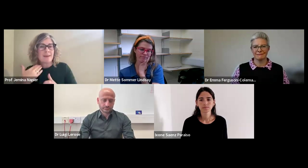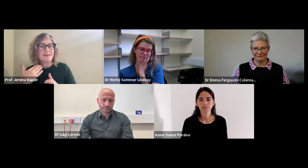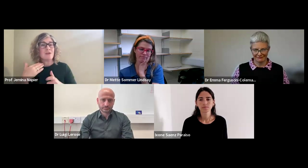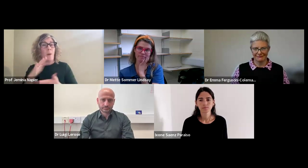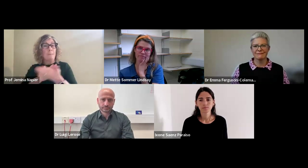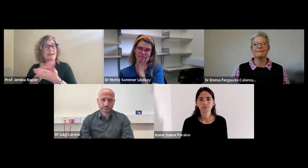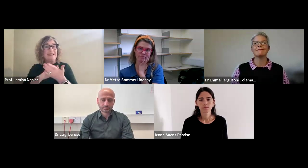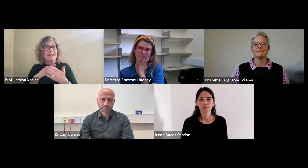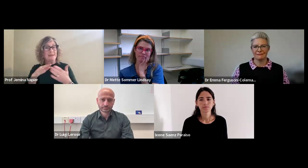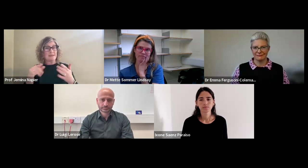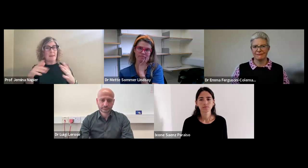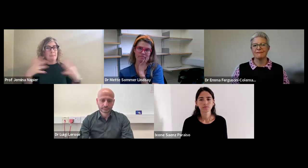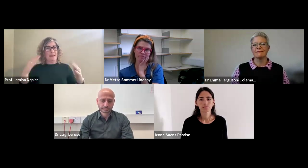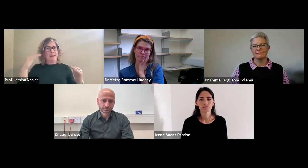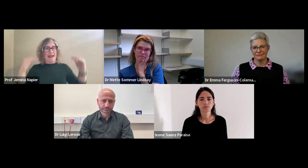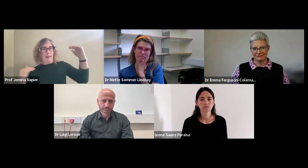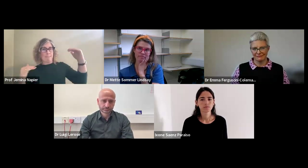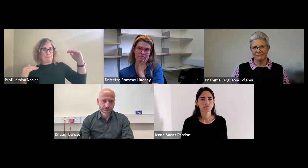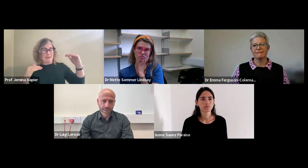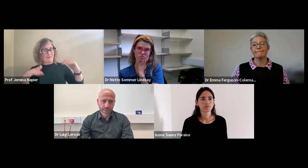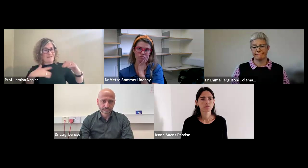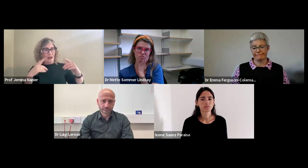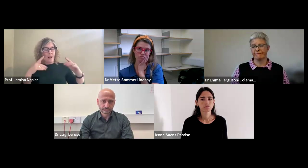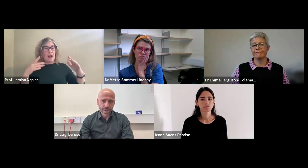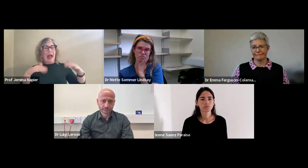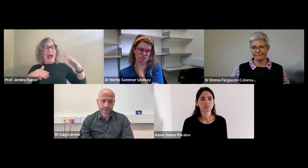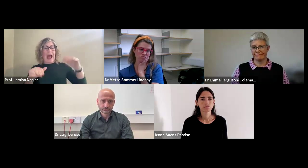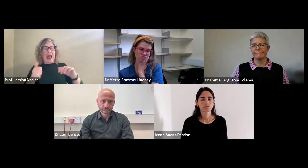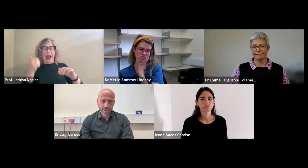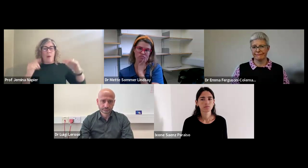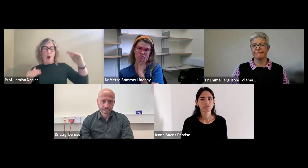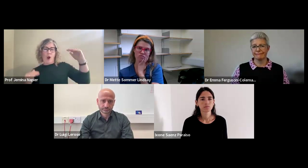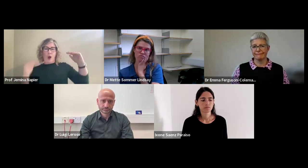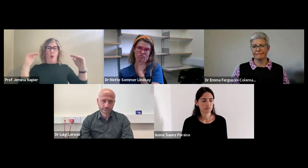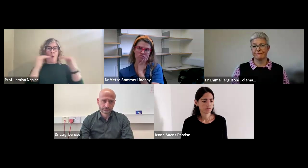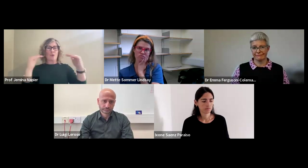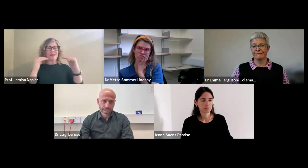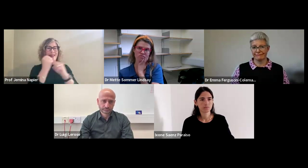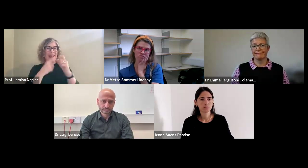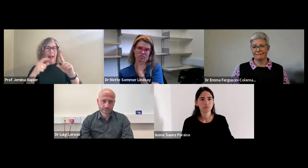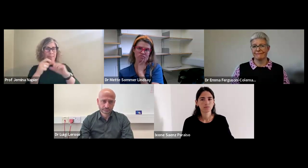so there are less representative interpreters. So there's a gap there and how do we feel about